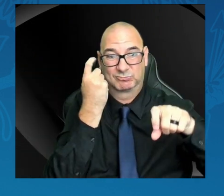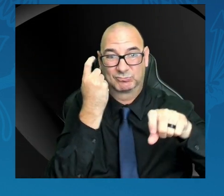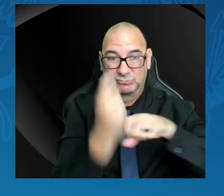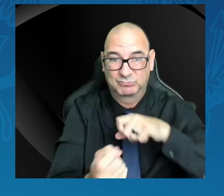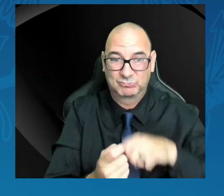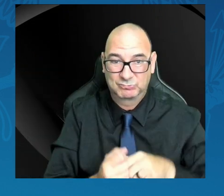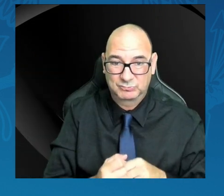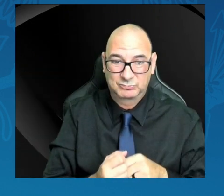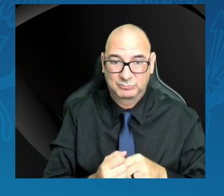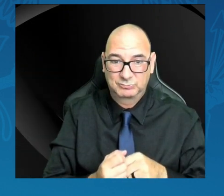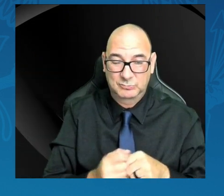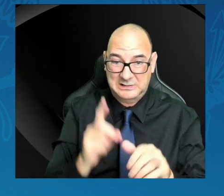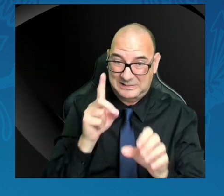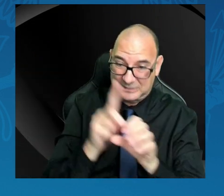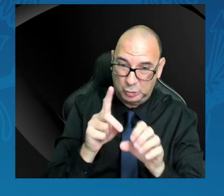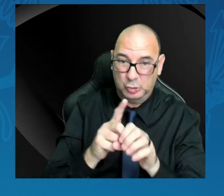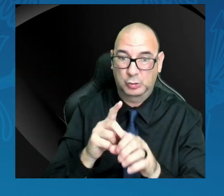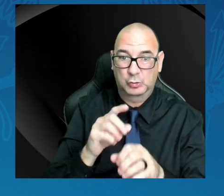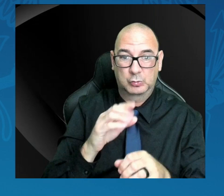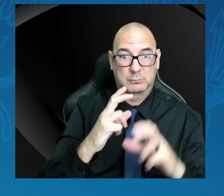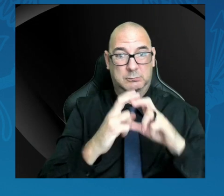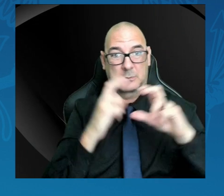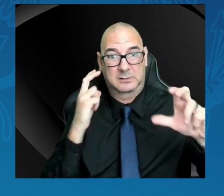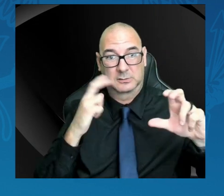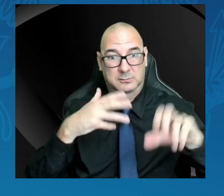and to our children has not received